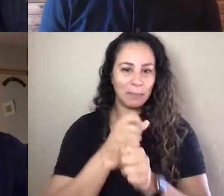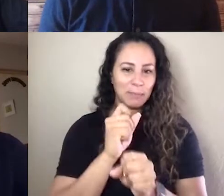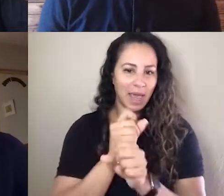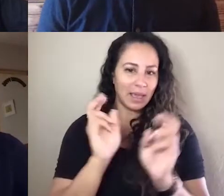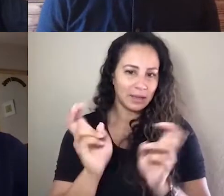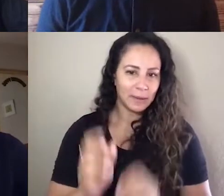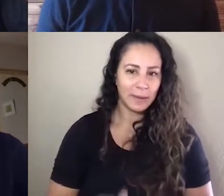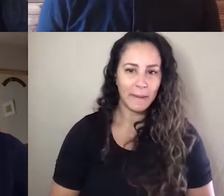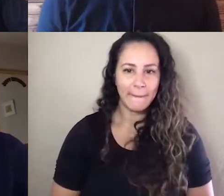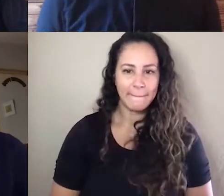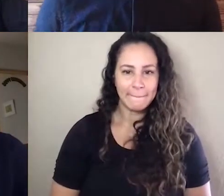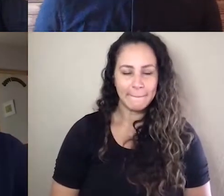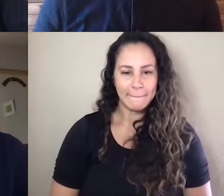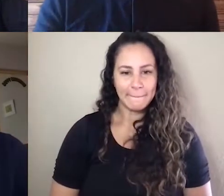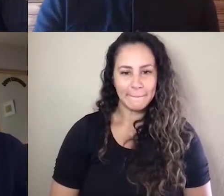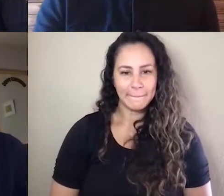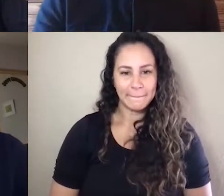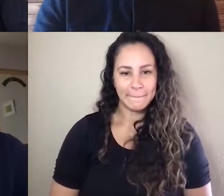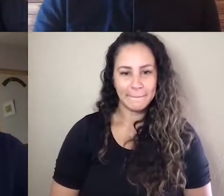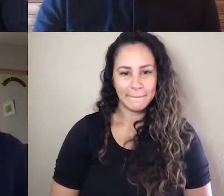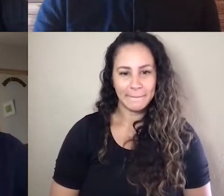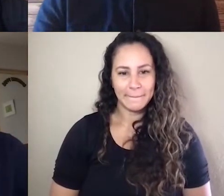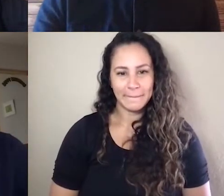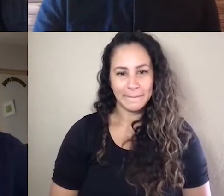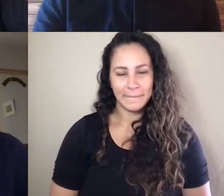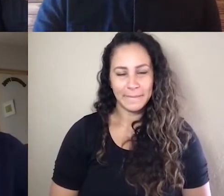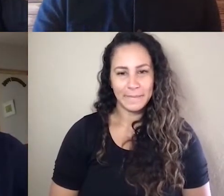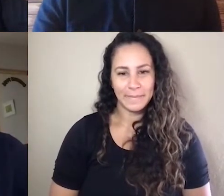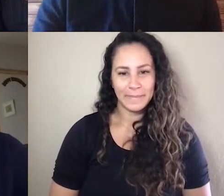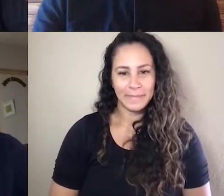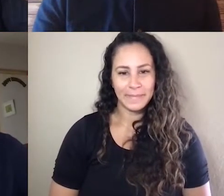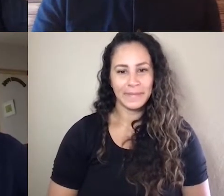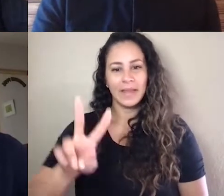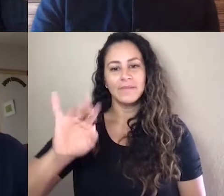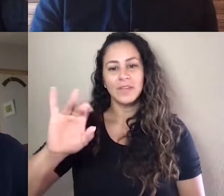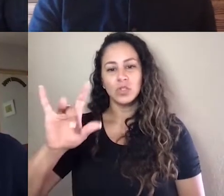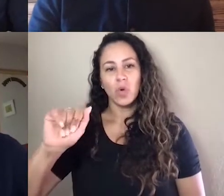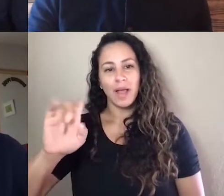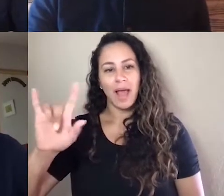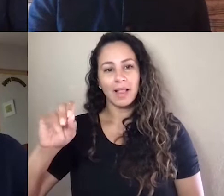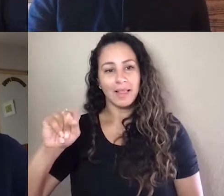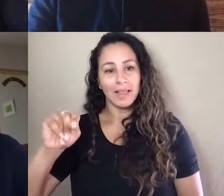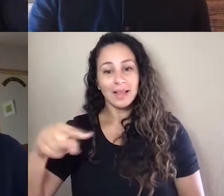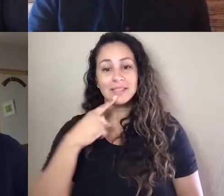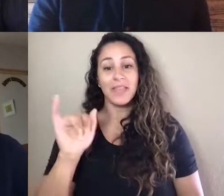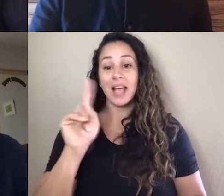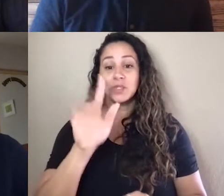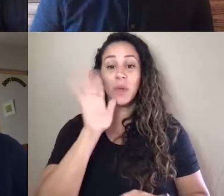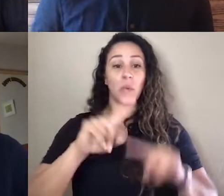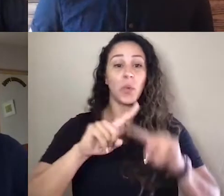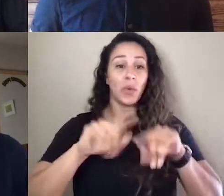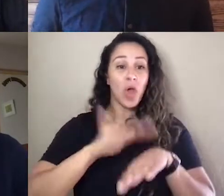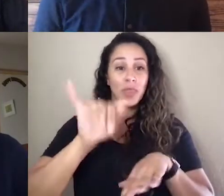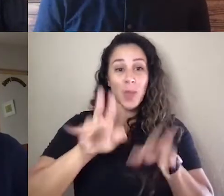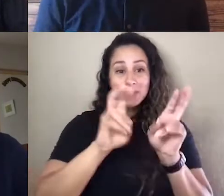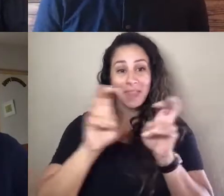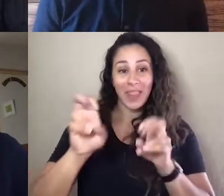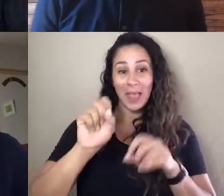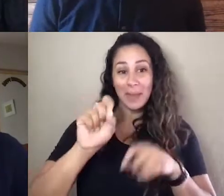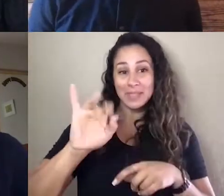MAKE? THAT'S WHERE THEY'RE REALLY WANT TO RELY ON THOSE